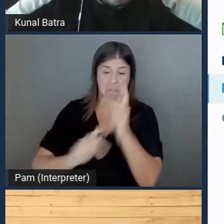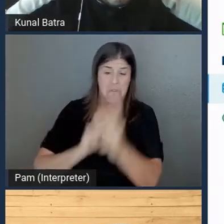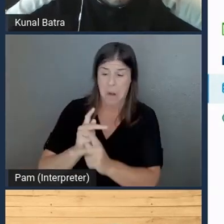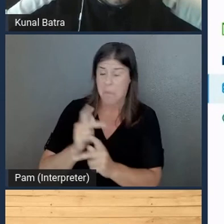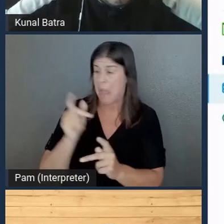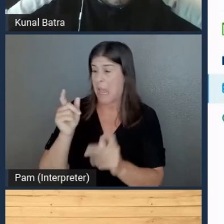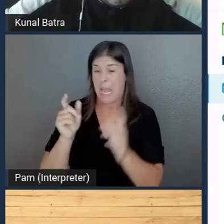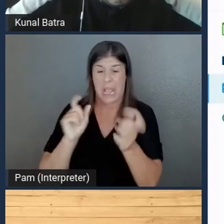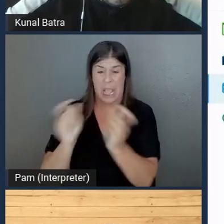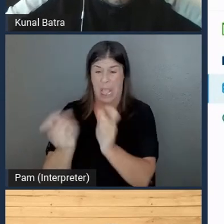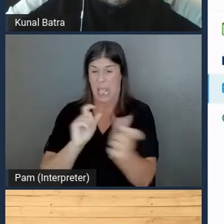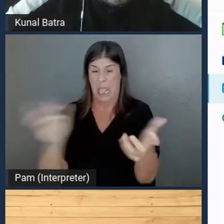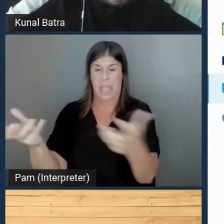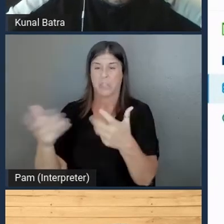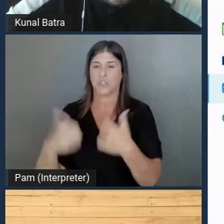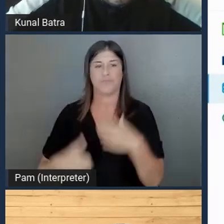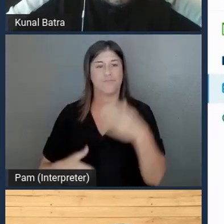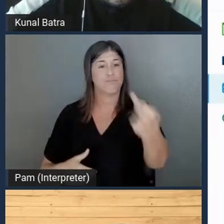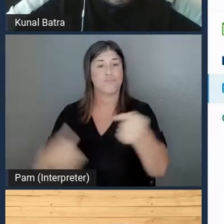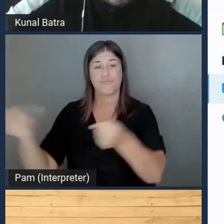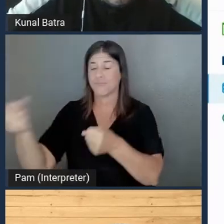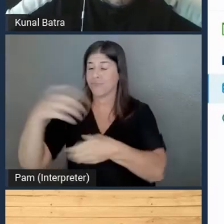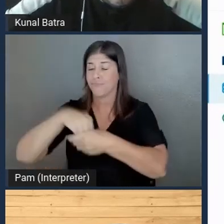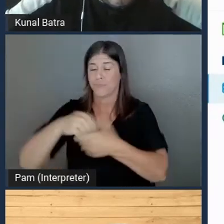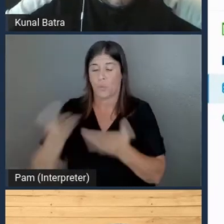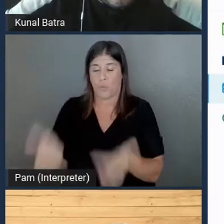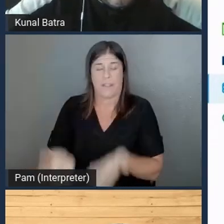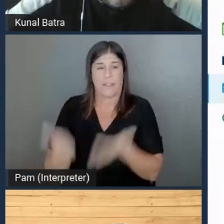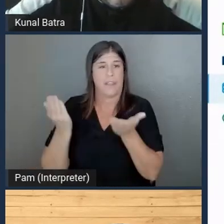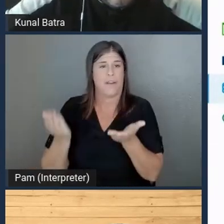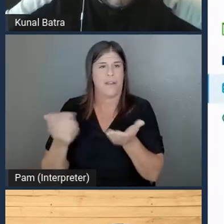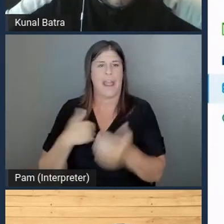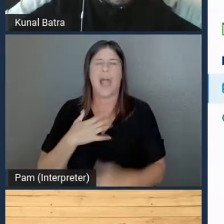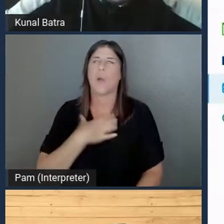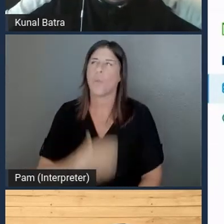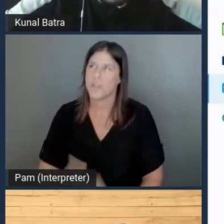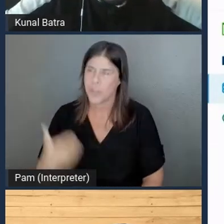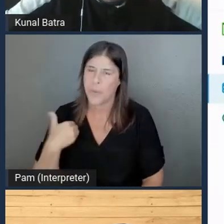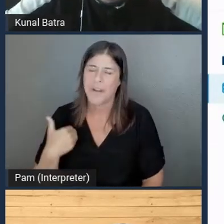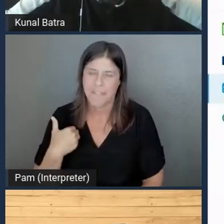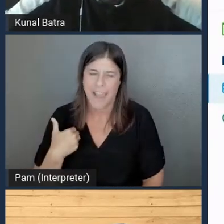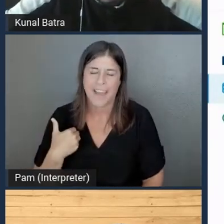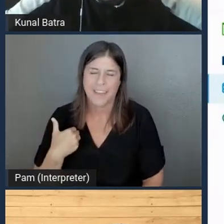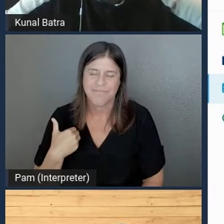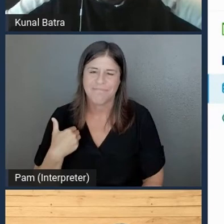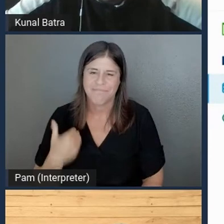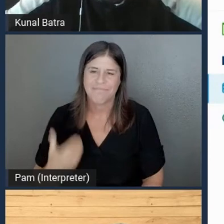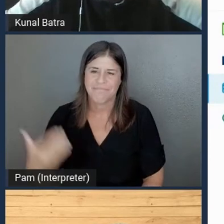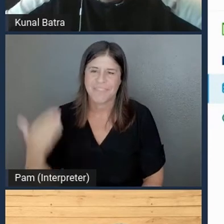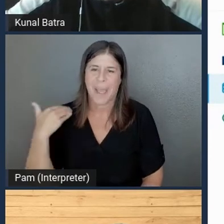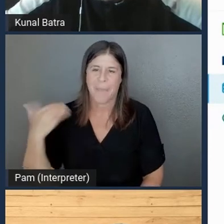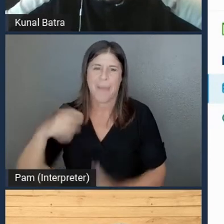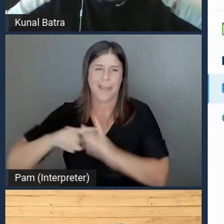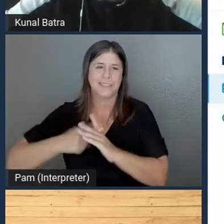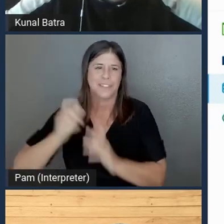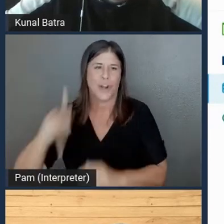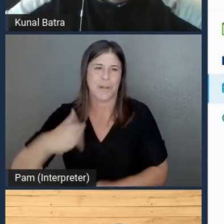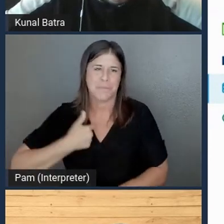This looks like something that I wish I would have had at some past startups. Yeah.